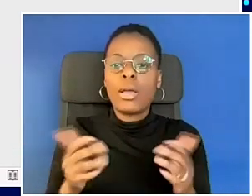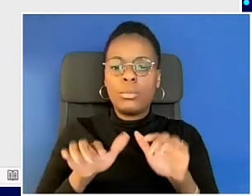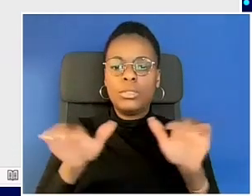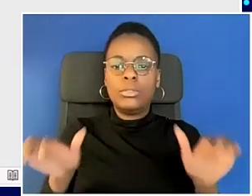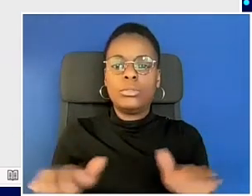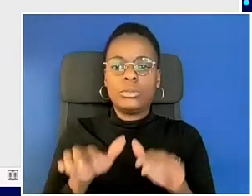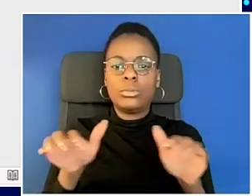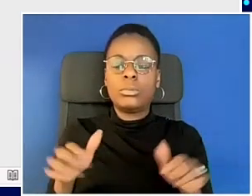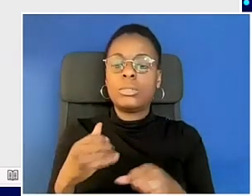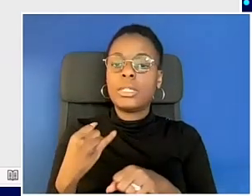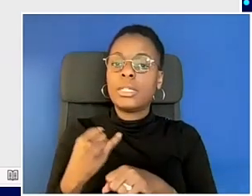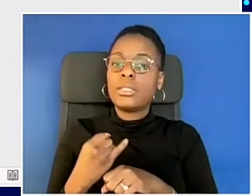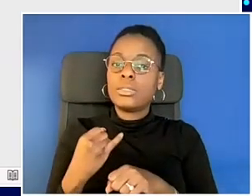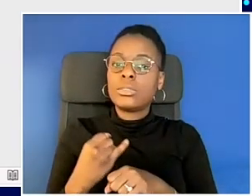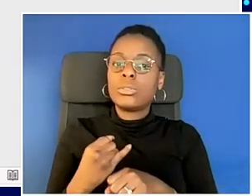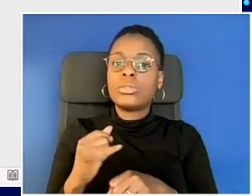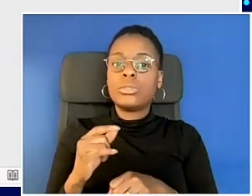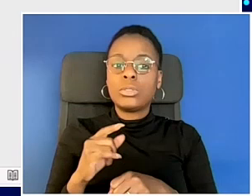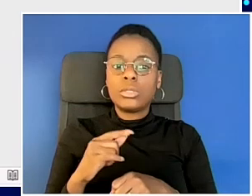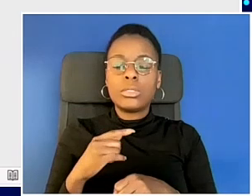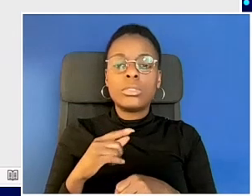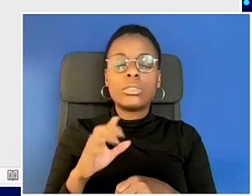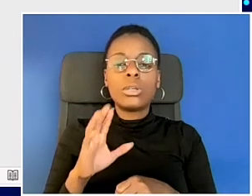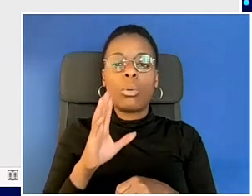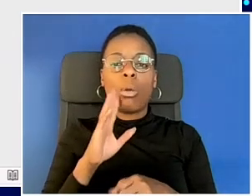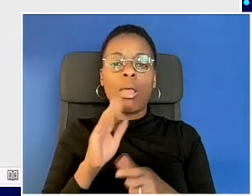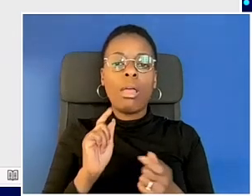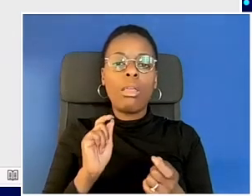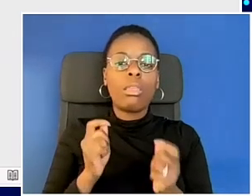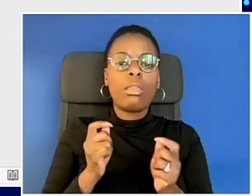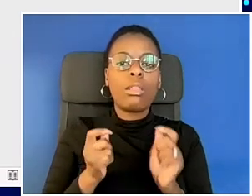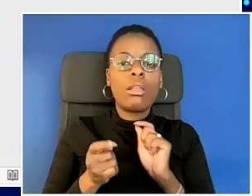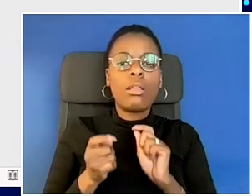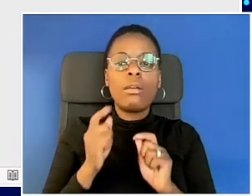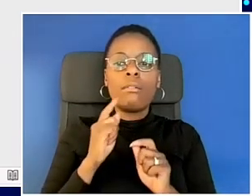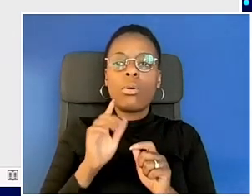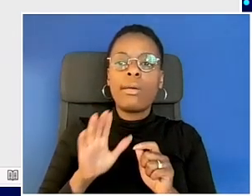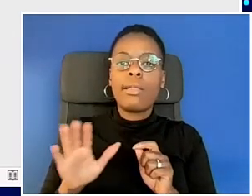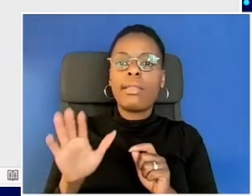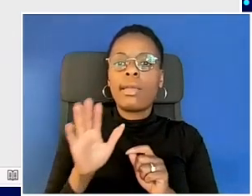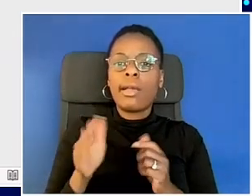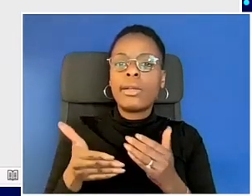likely to co-opt it for their convenience. And therefore, if the number is really